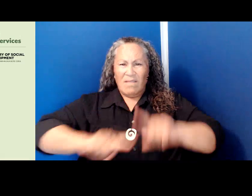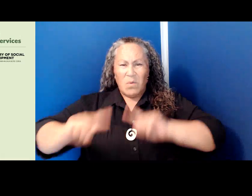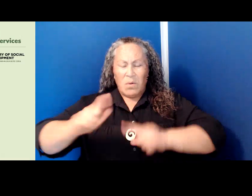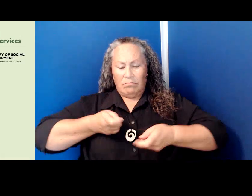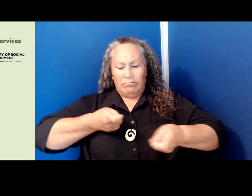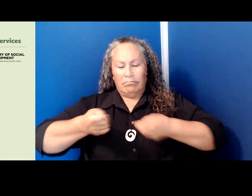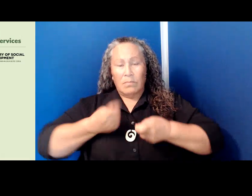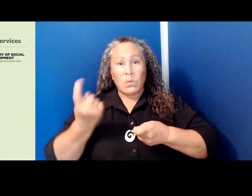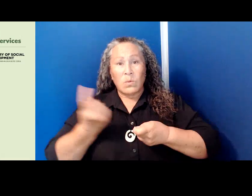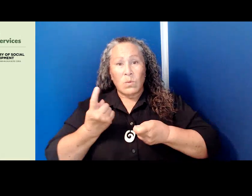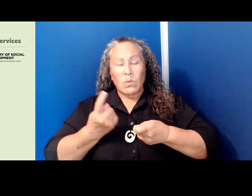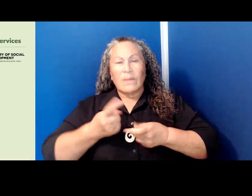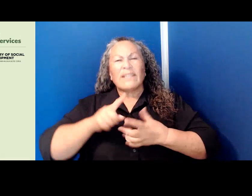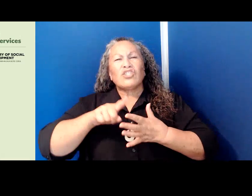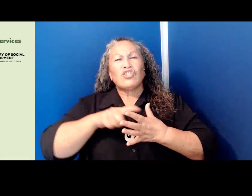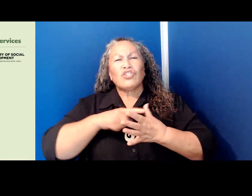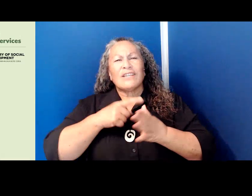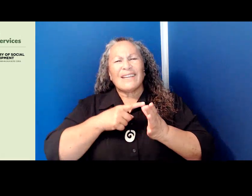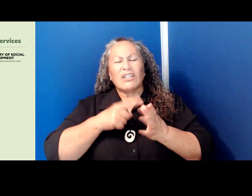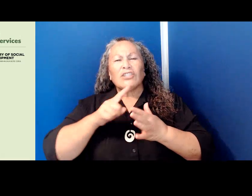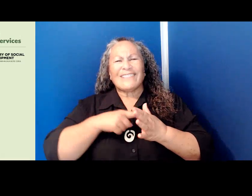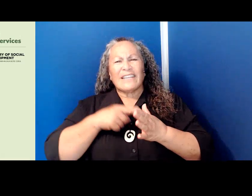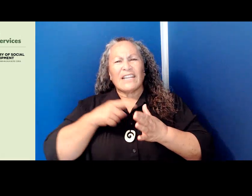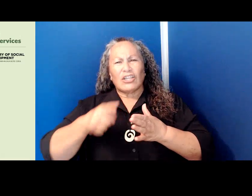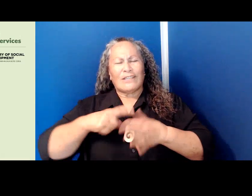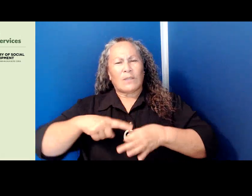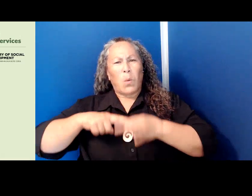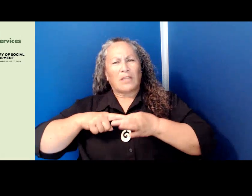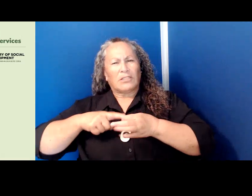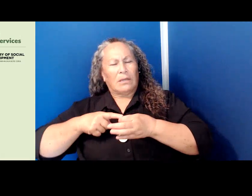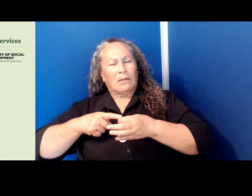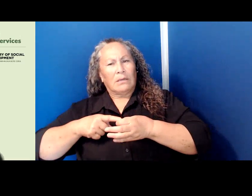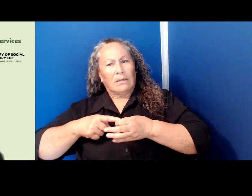by Jacinda, the manager of our quality assurance team, but I'll be facilitating